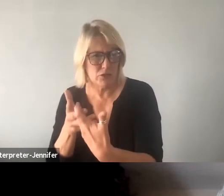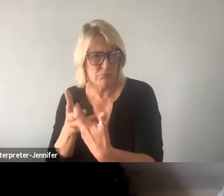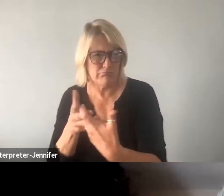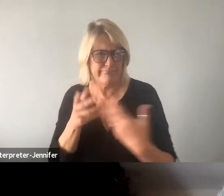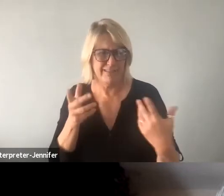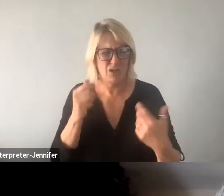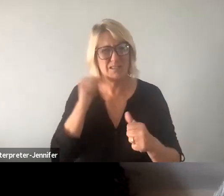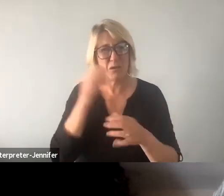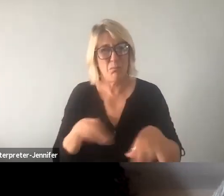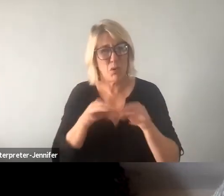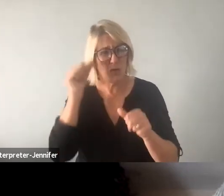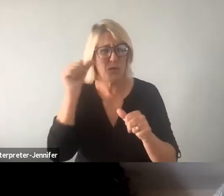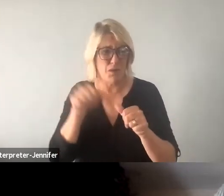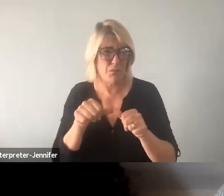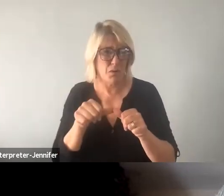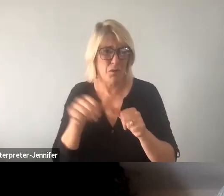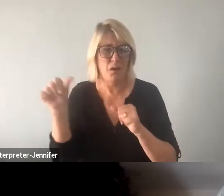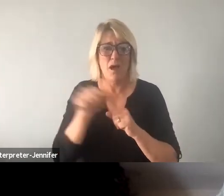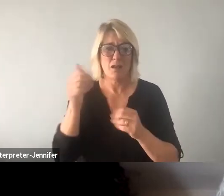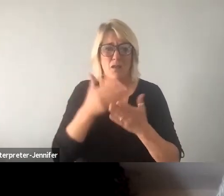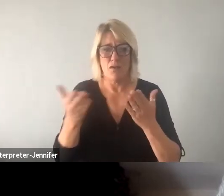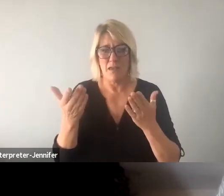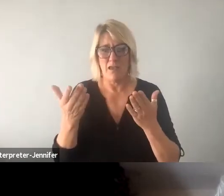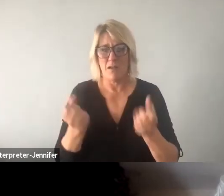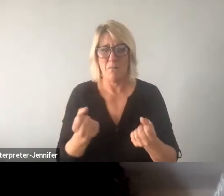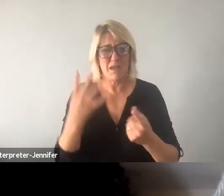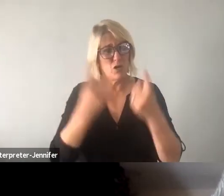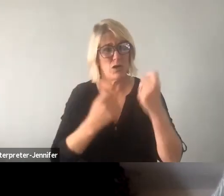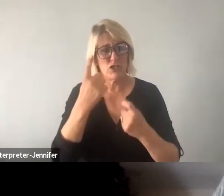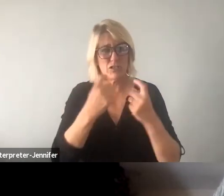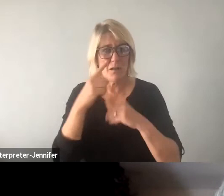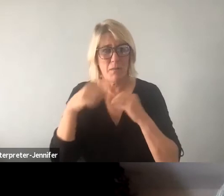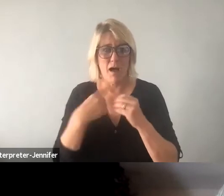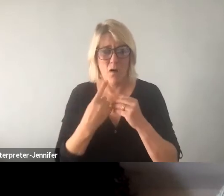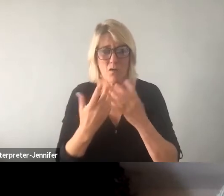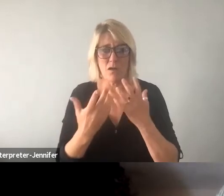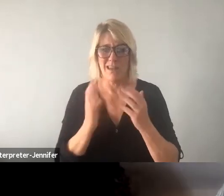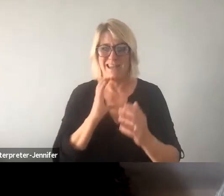workplace, but they are not entitled to reasonable accommodations. So that's important to remember because another